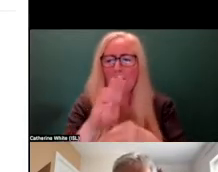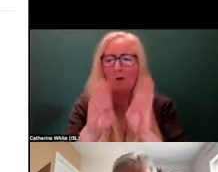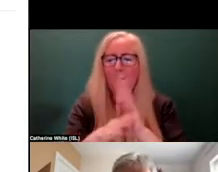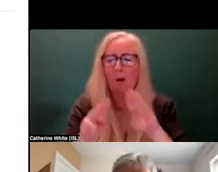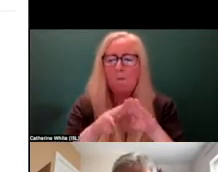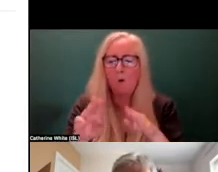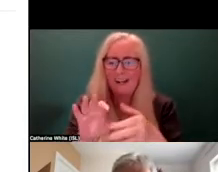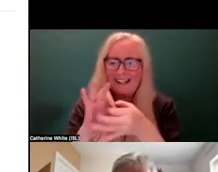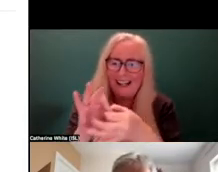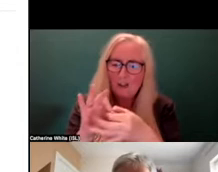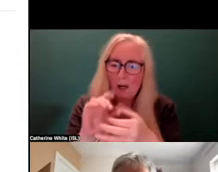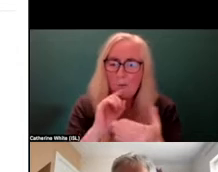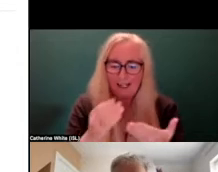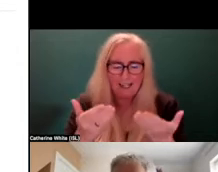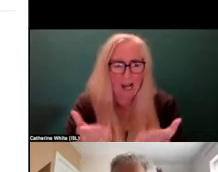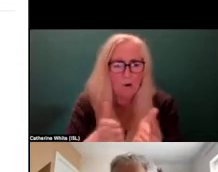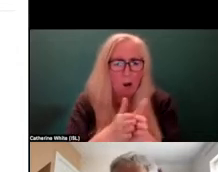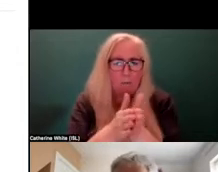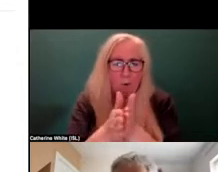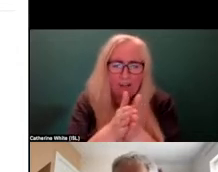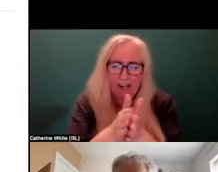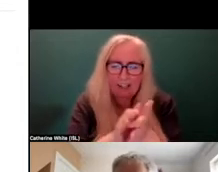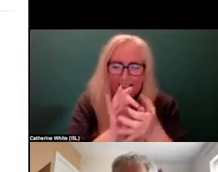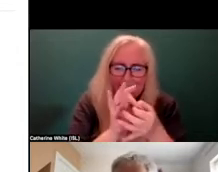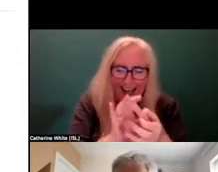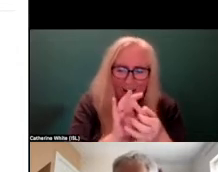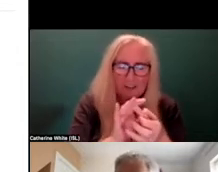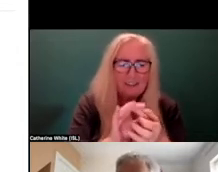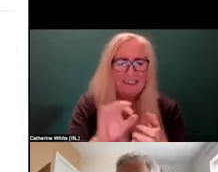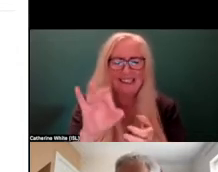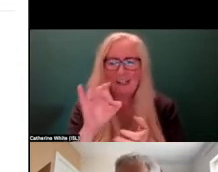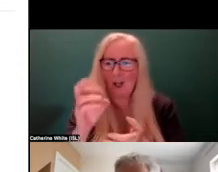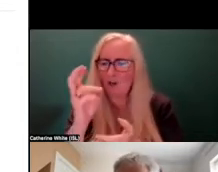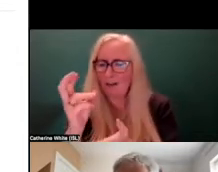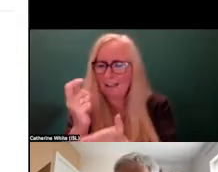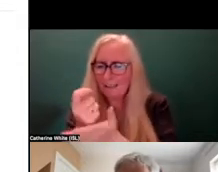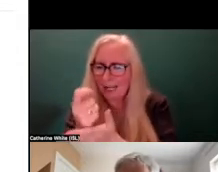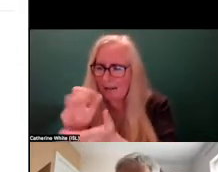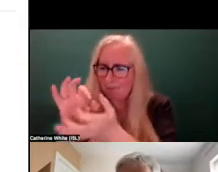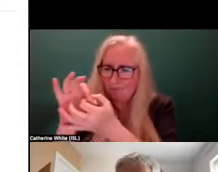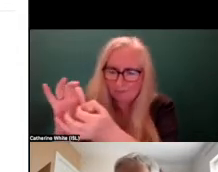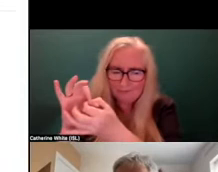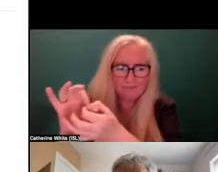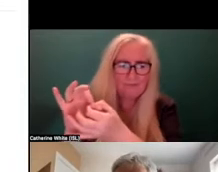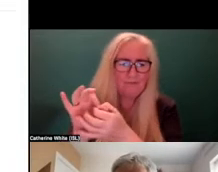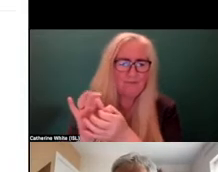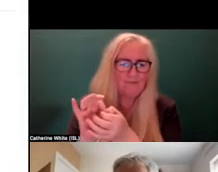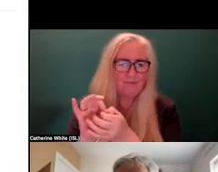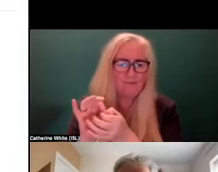But there are challenges today around, you know, really the motivations to engage and getting engagement at the right time and dealing with digital literacy,